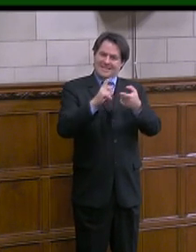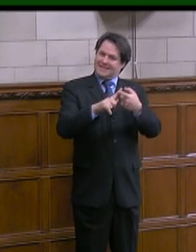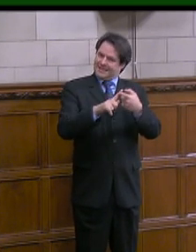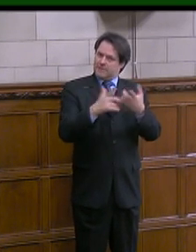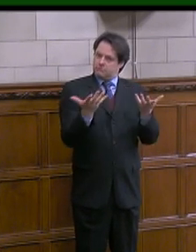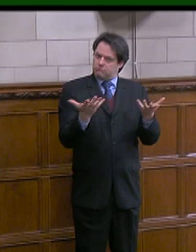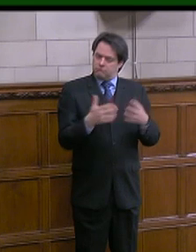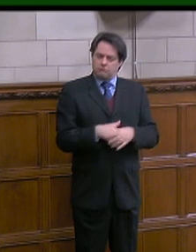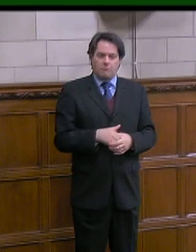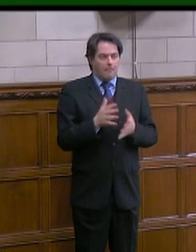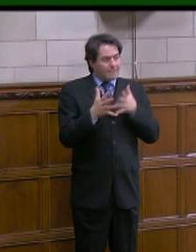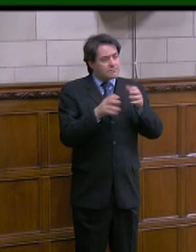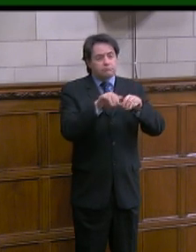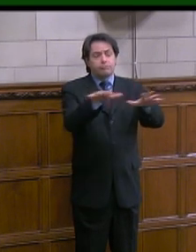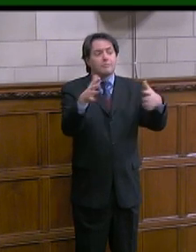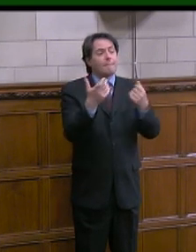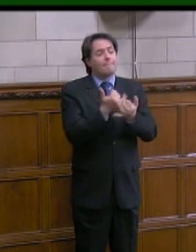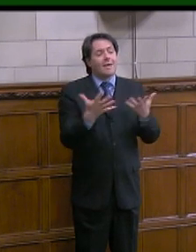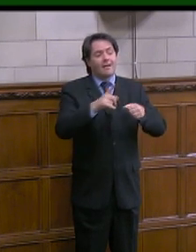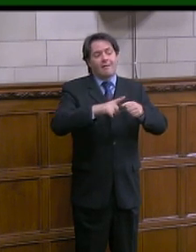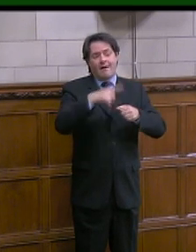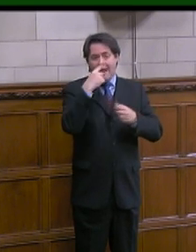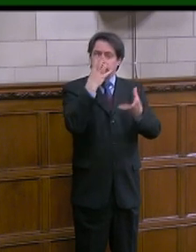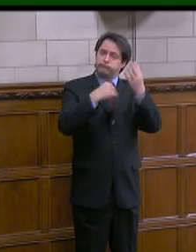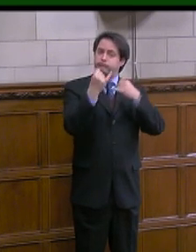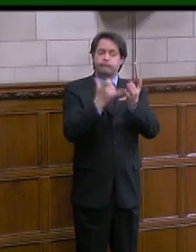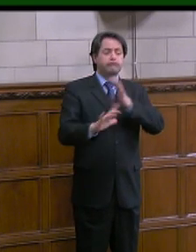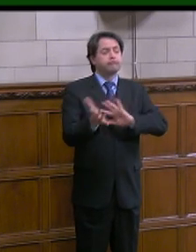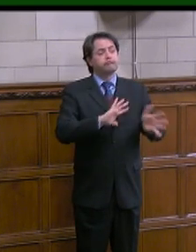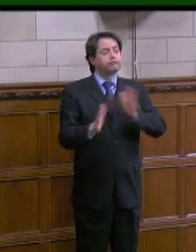As a result, more young people would be able to learn BSL, and it would be properly recognised